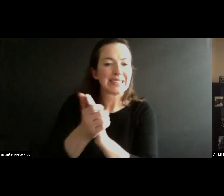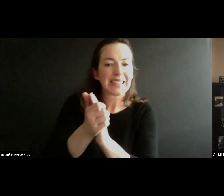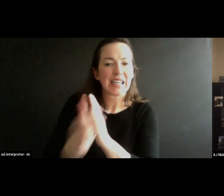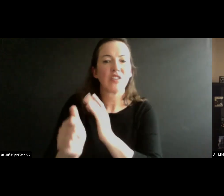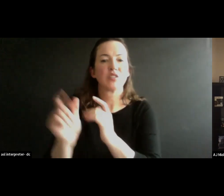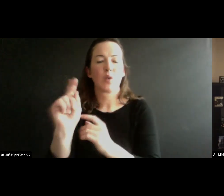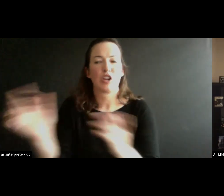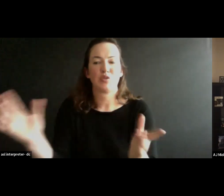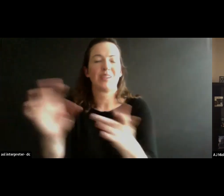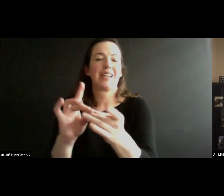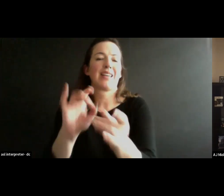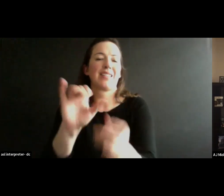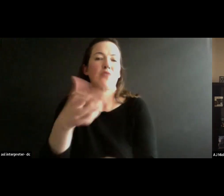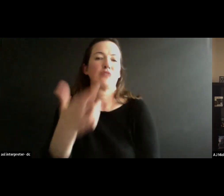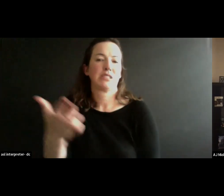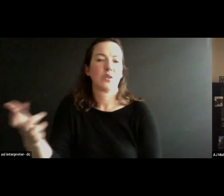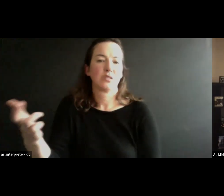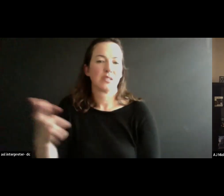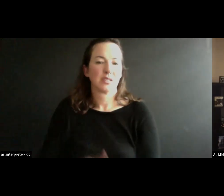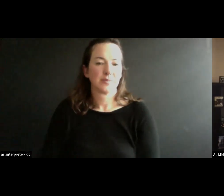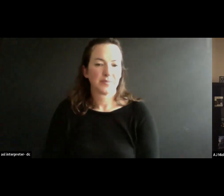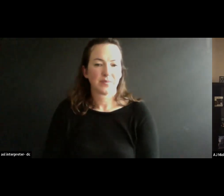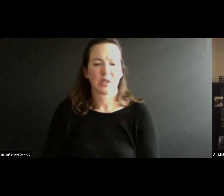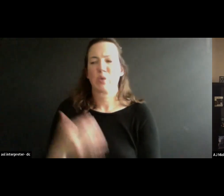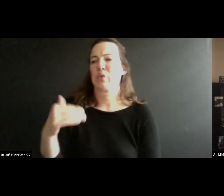can connect them with those resources. It really sounds like in building the confidence